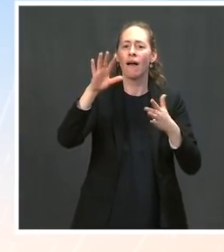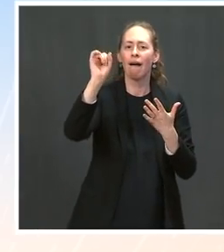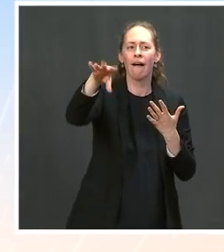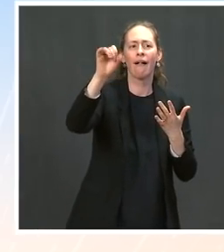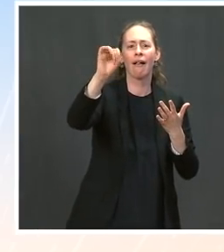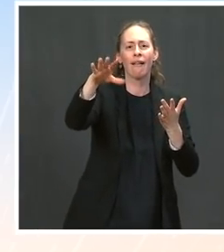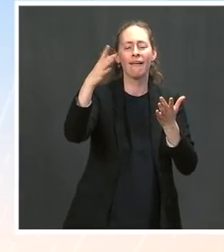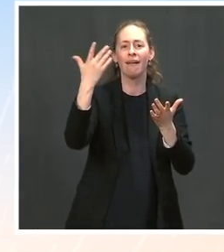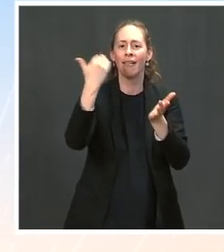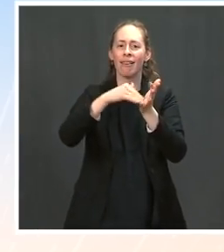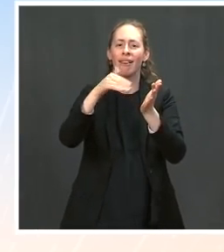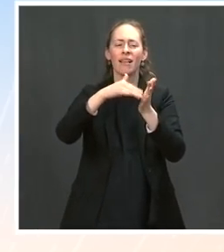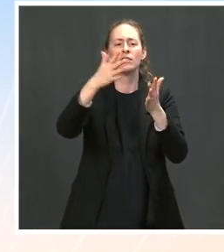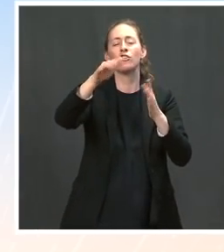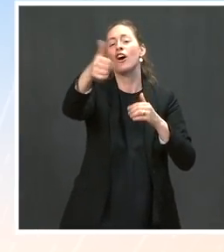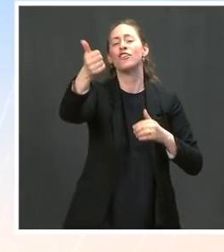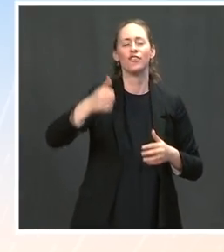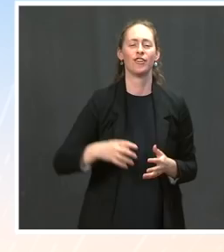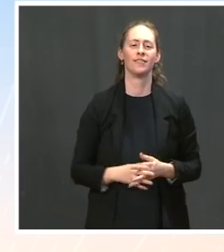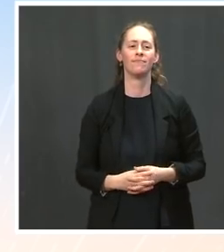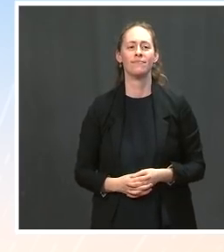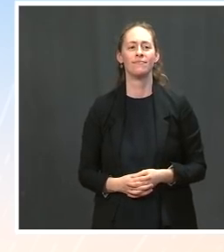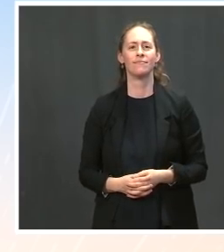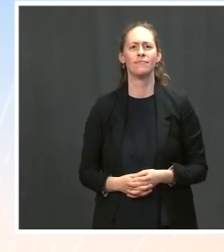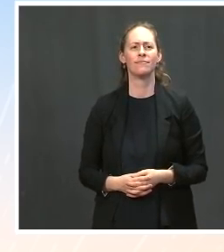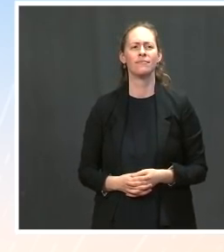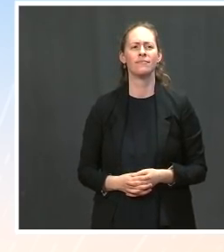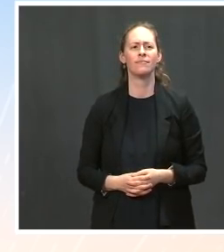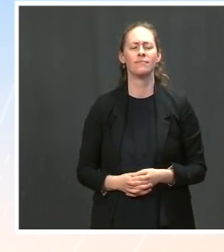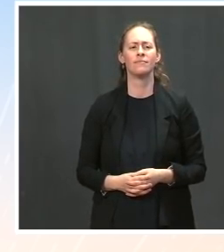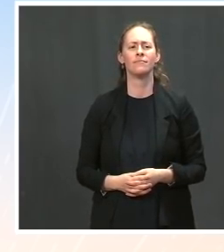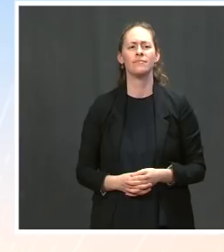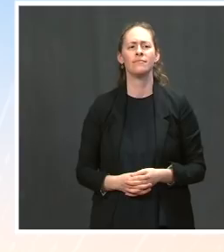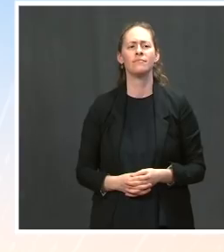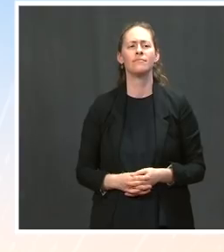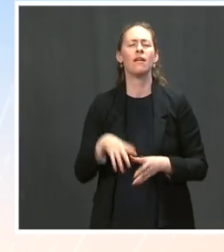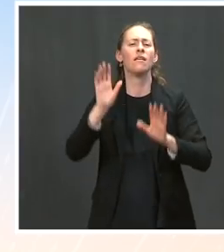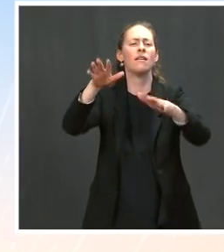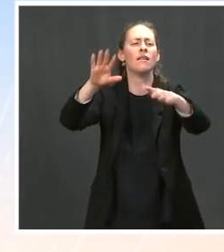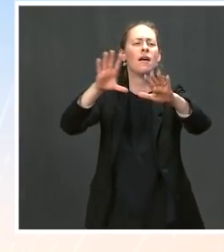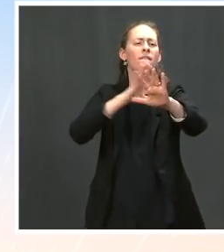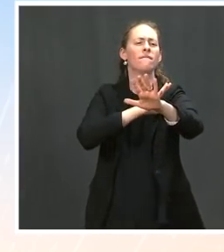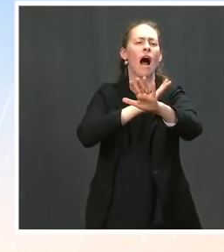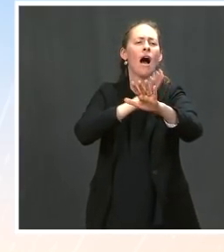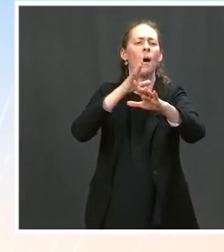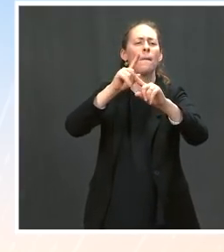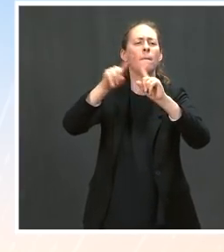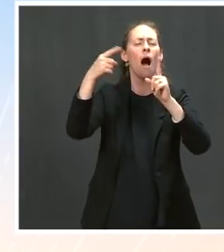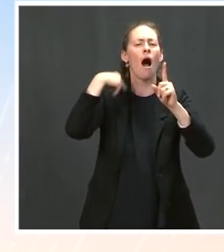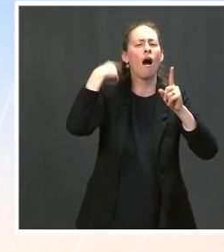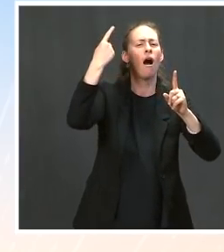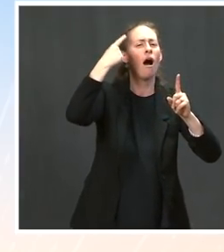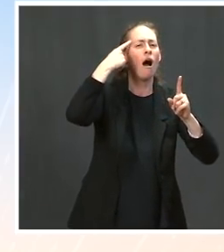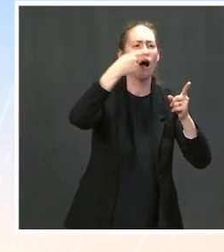The Press: I do. Still on the same topic, but, as far as a response to the verdict -- Ms. Psaki: Sure. The Press: -- is a trip to Minneapolis on the table,